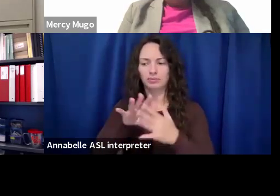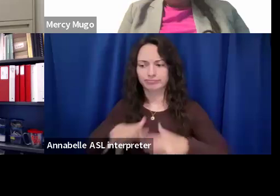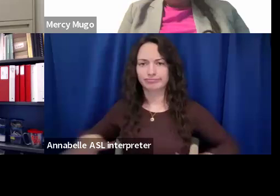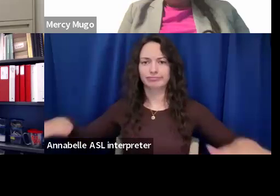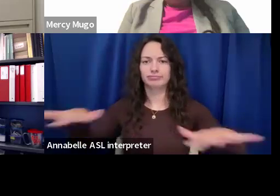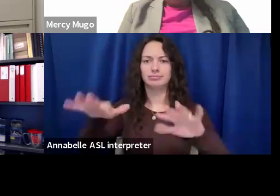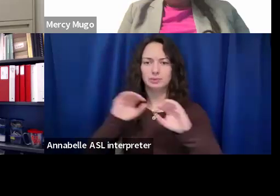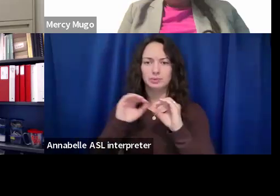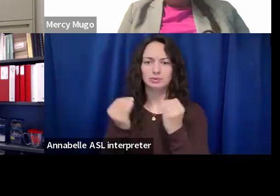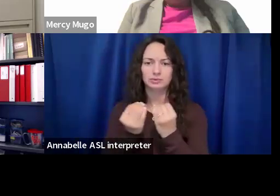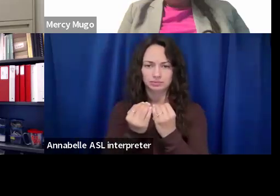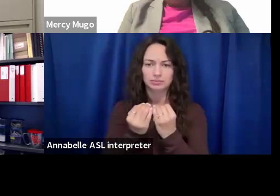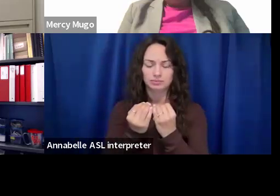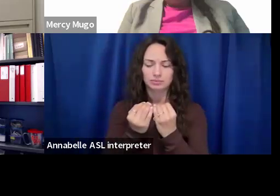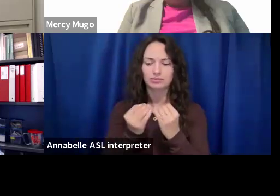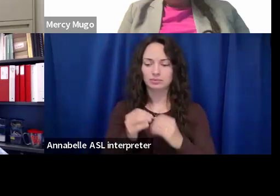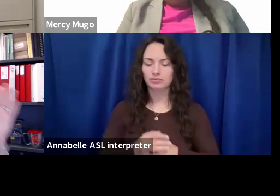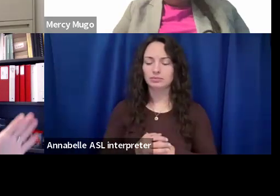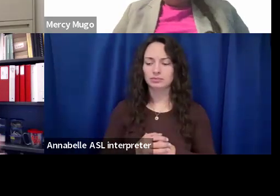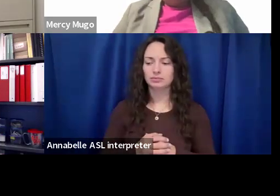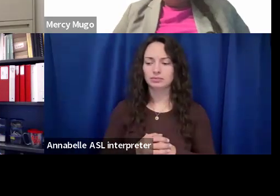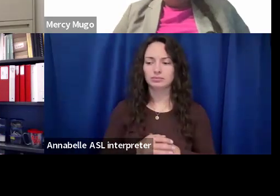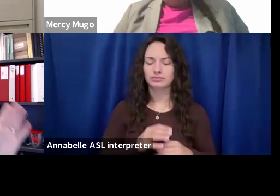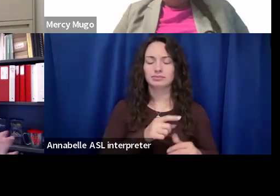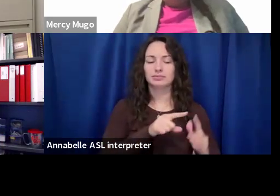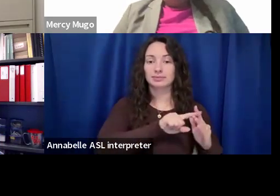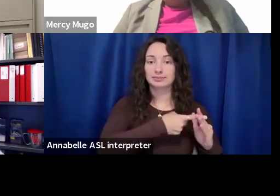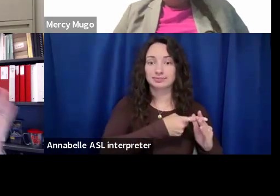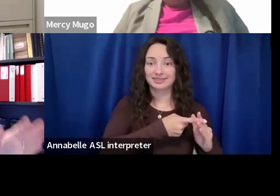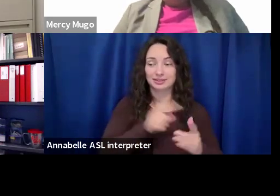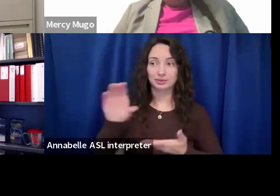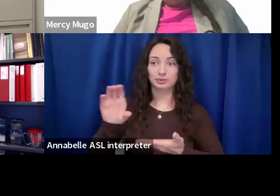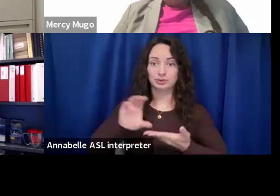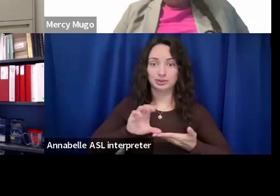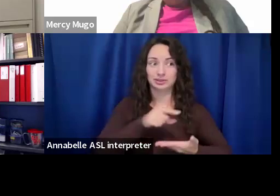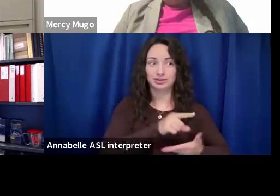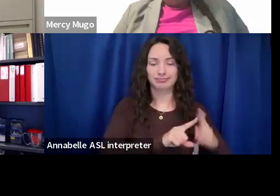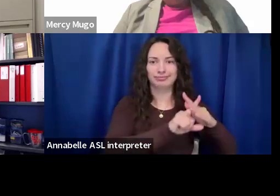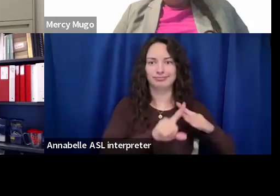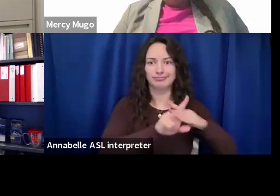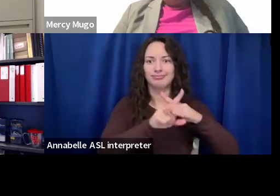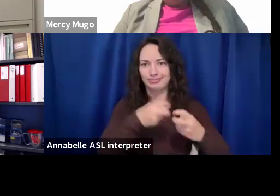and with all of the issues we had at the beginning of the grant with losing personnel,